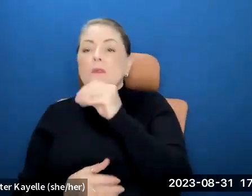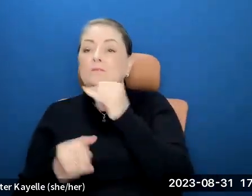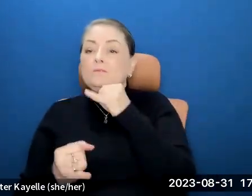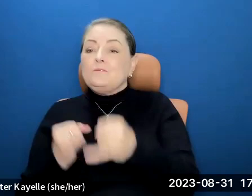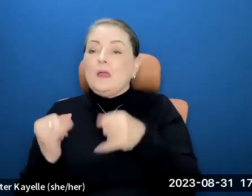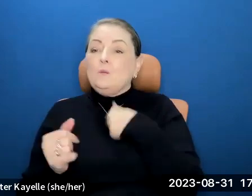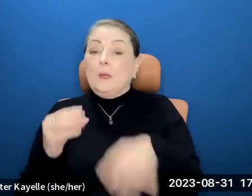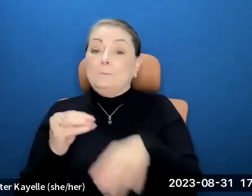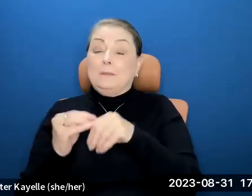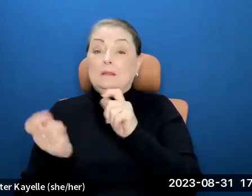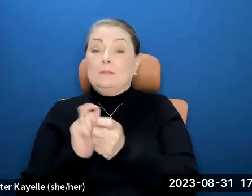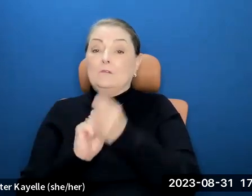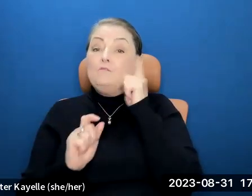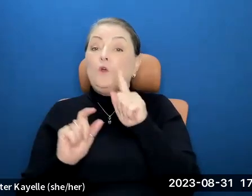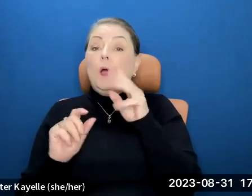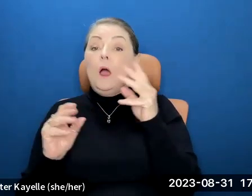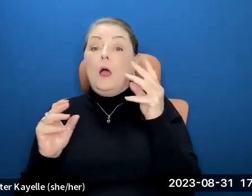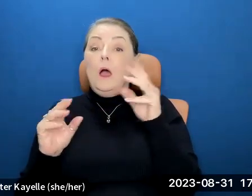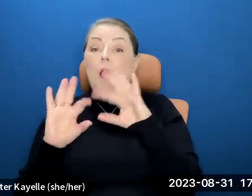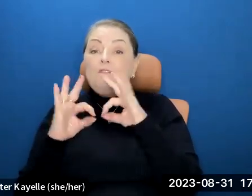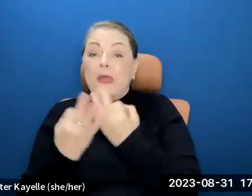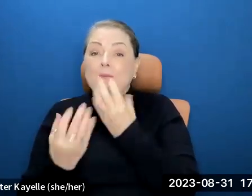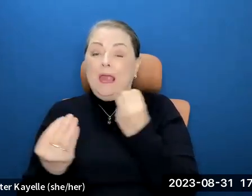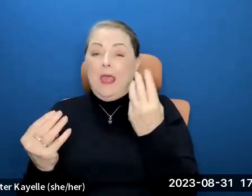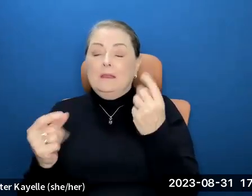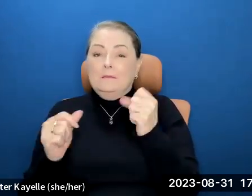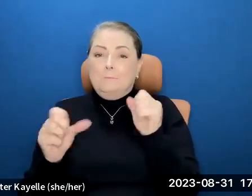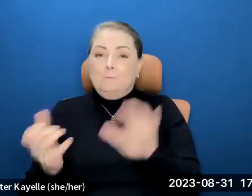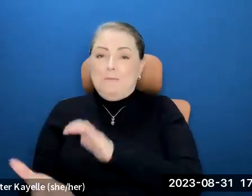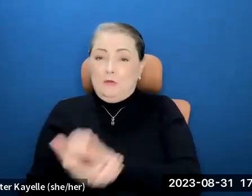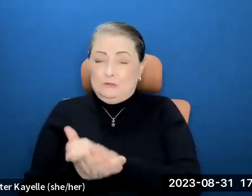rules for marriage and family therapists to align the definition of equally qualified